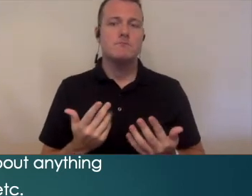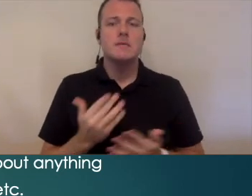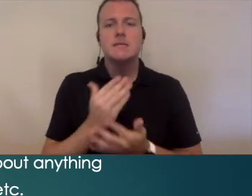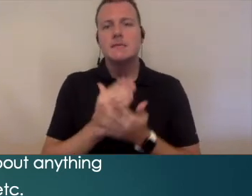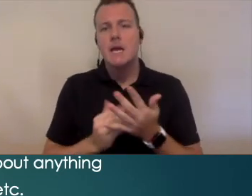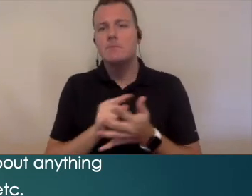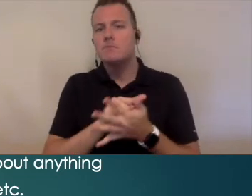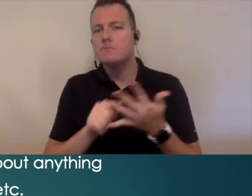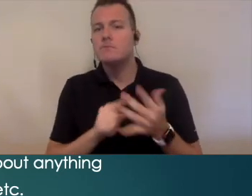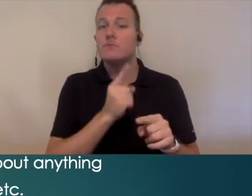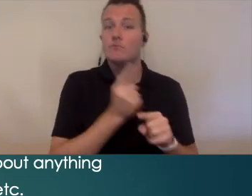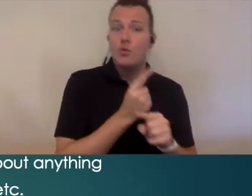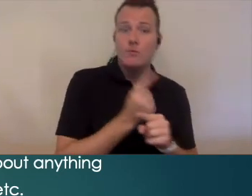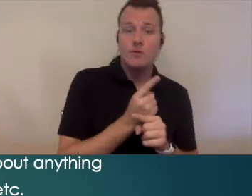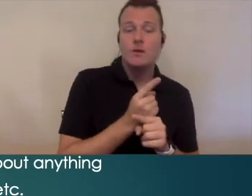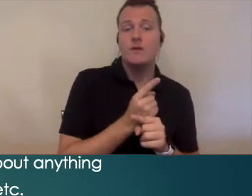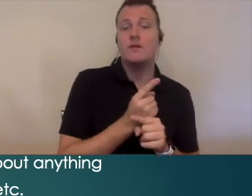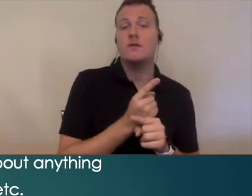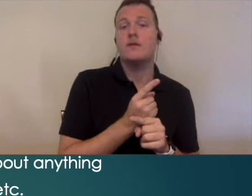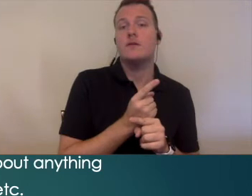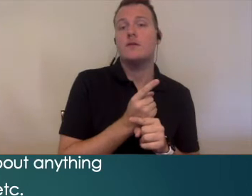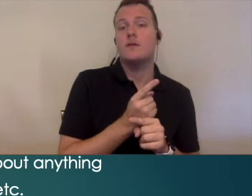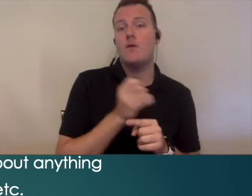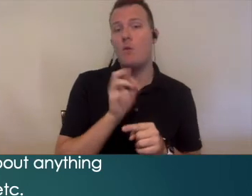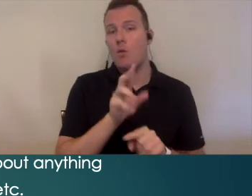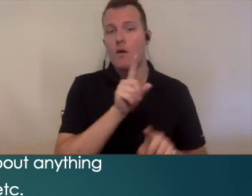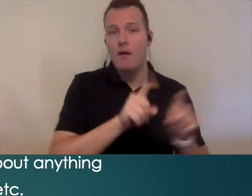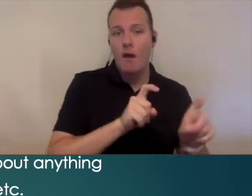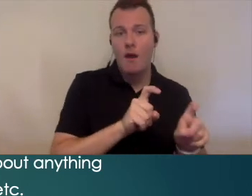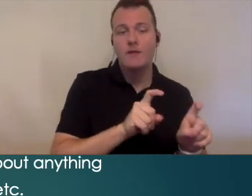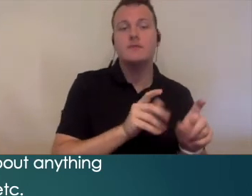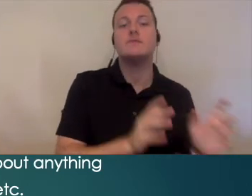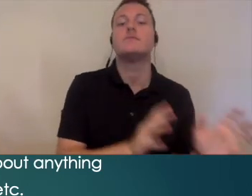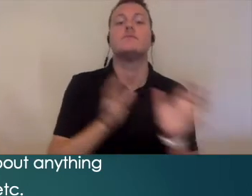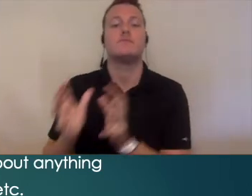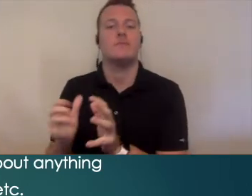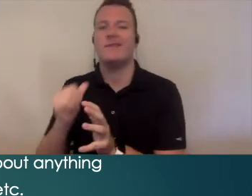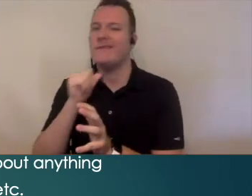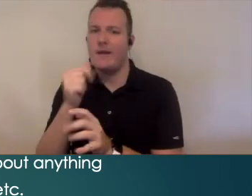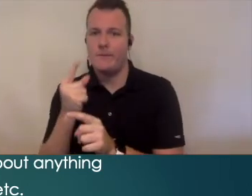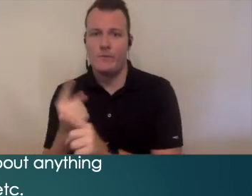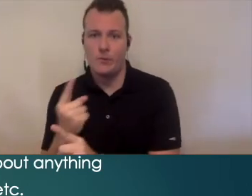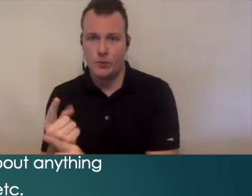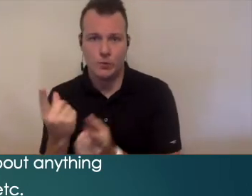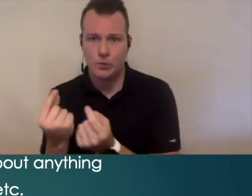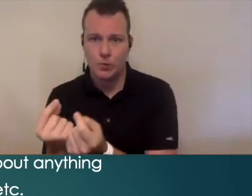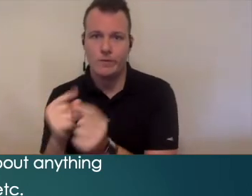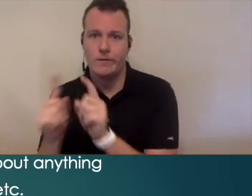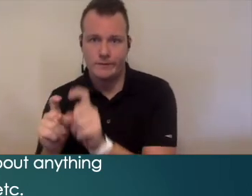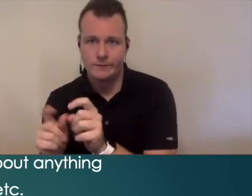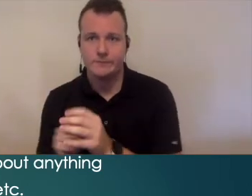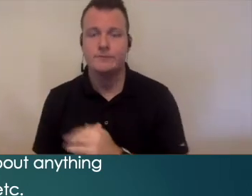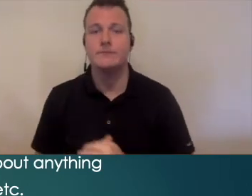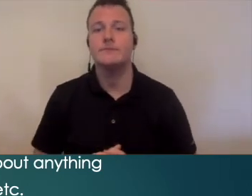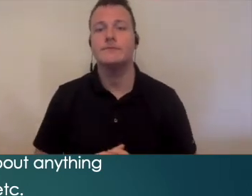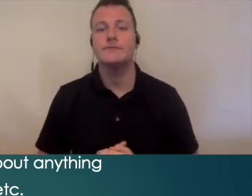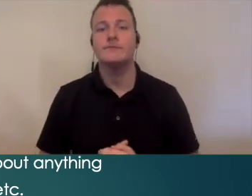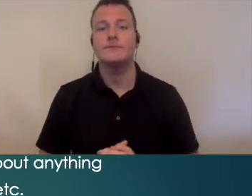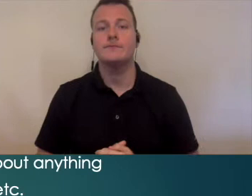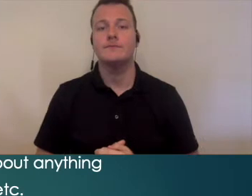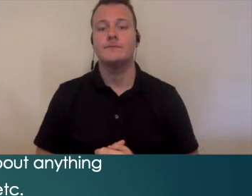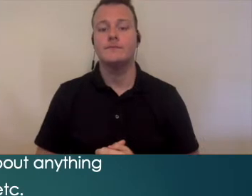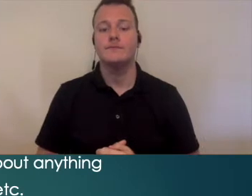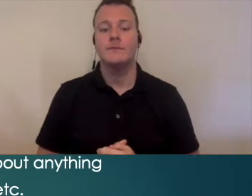appropriate to do or ask during them and what is not appropriate. So first off I